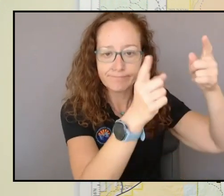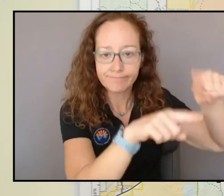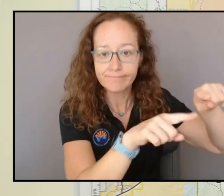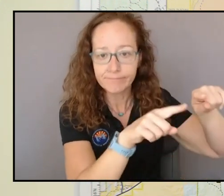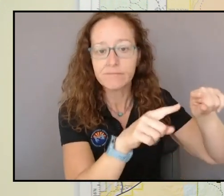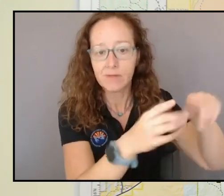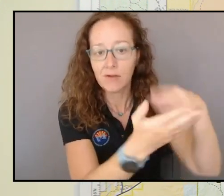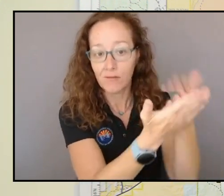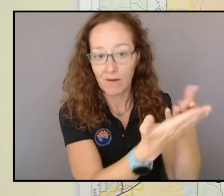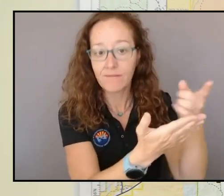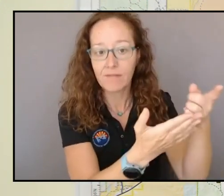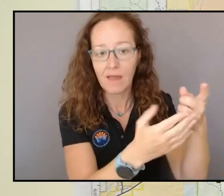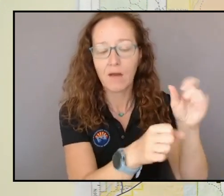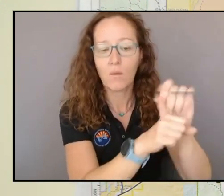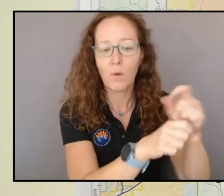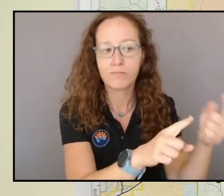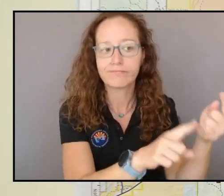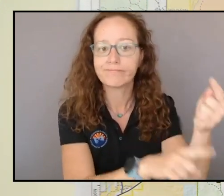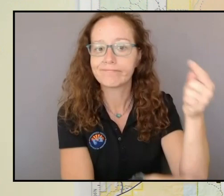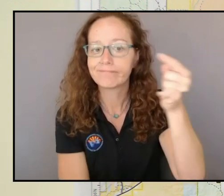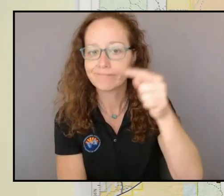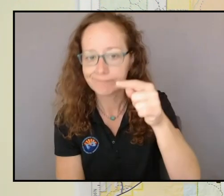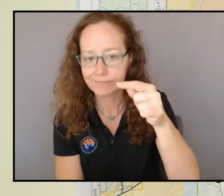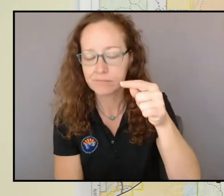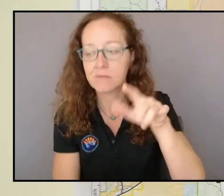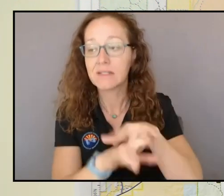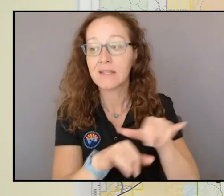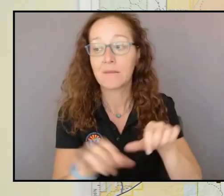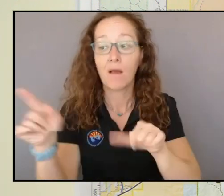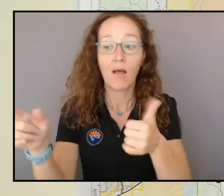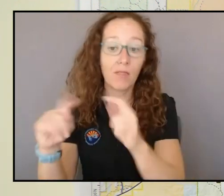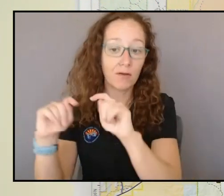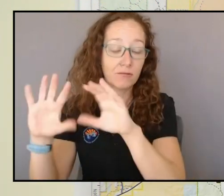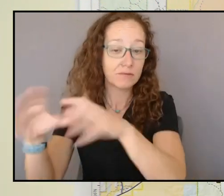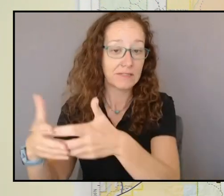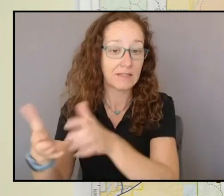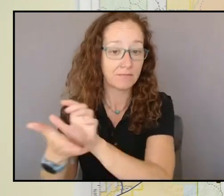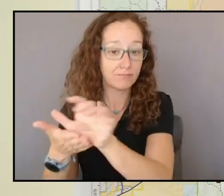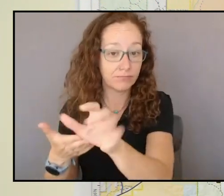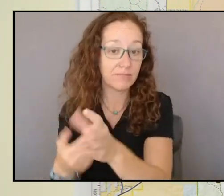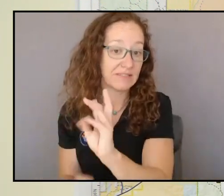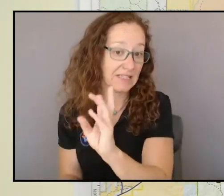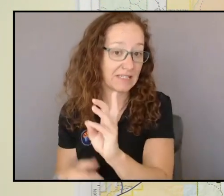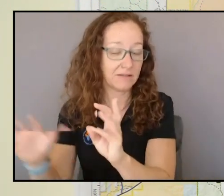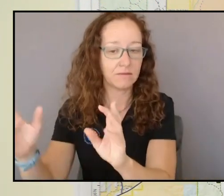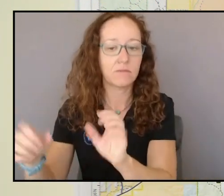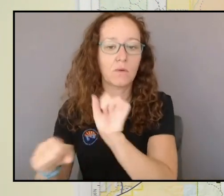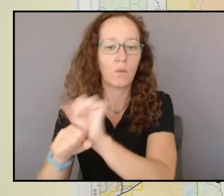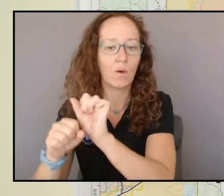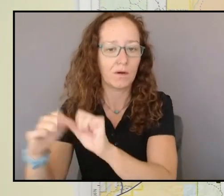work to the west. At the same, time we have dozers-- six dozers working in from the the east to open up that road and improve